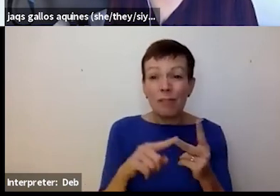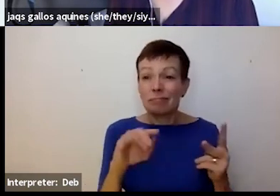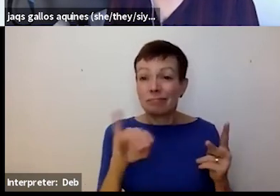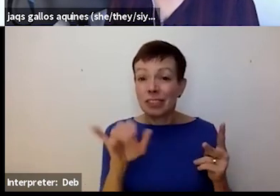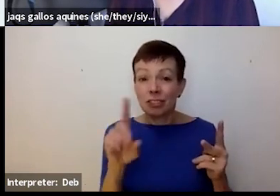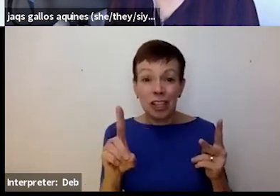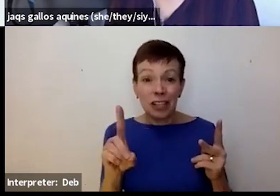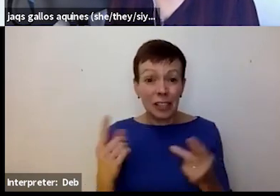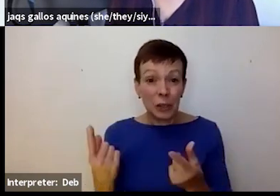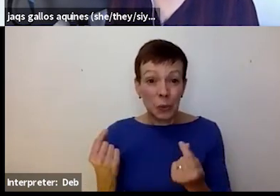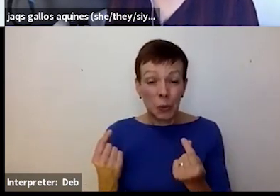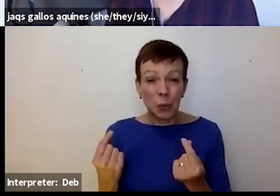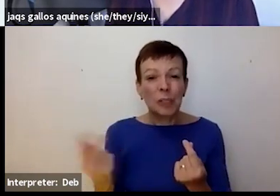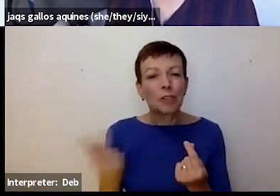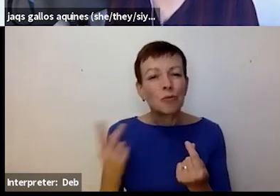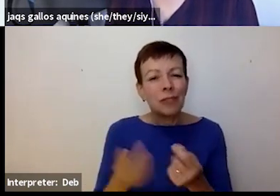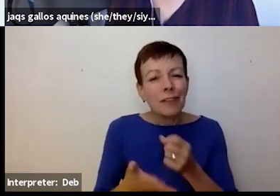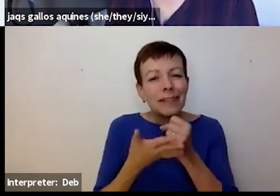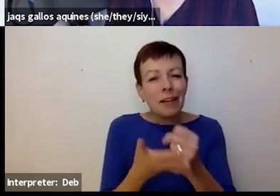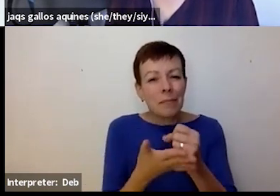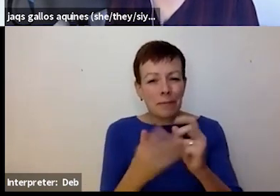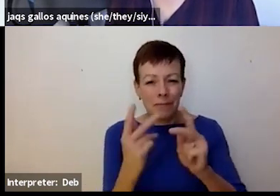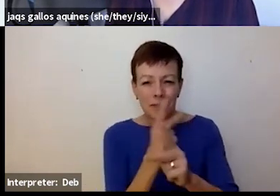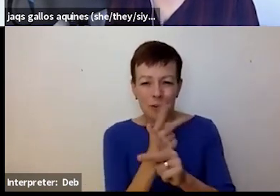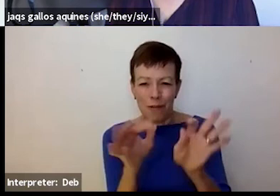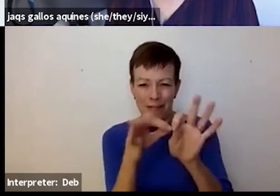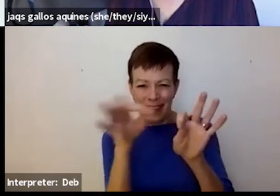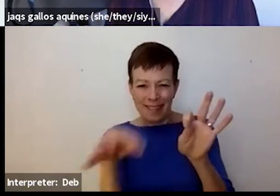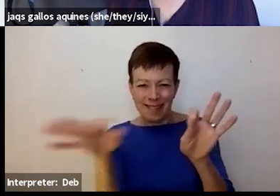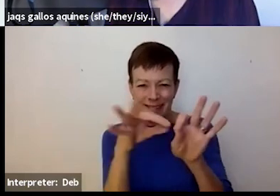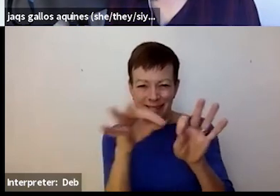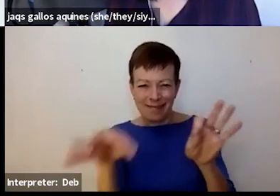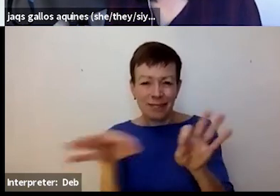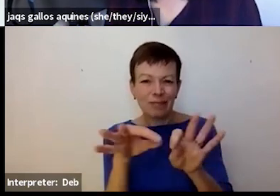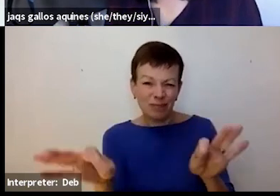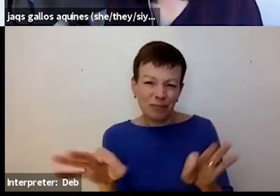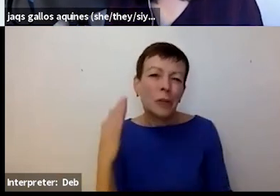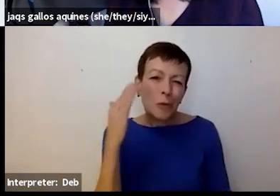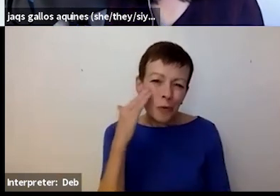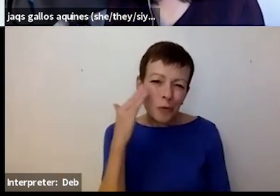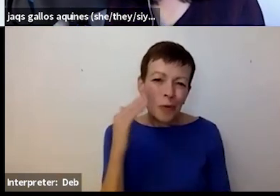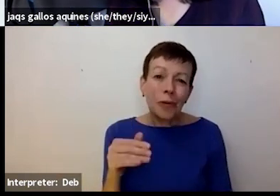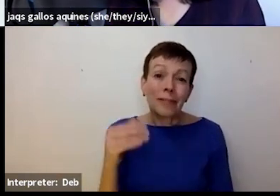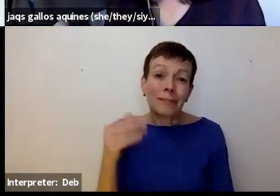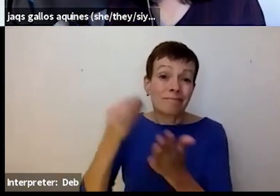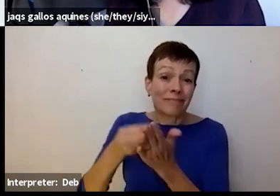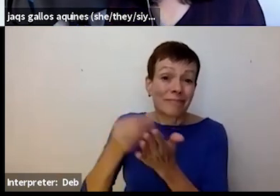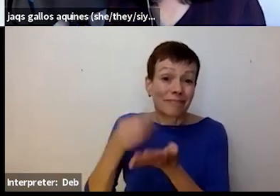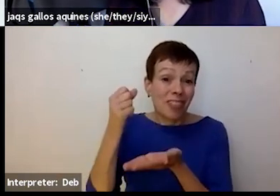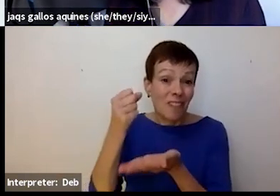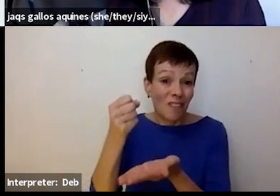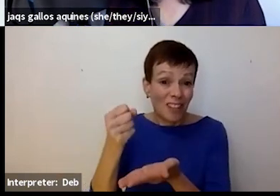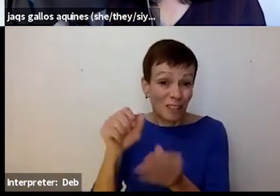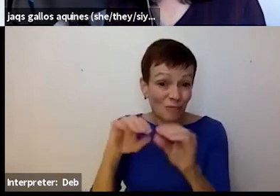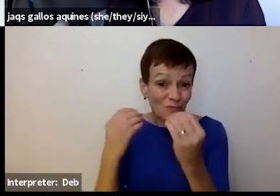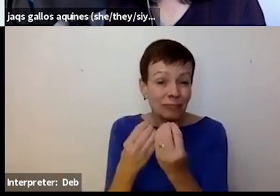translation. And so, because funders have certain languages that they use and touch points that they